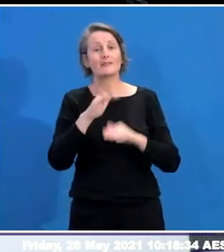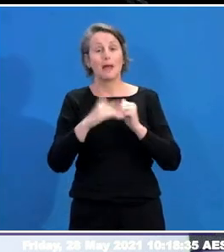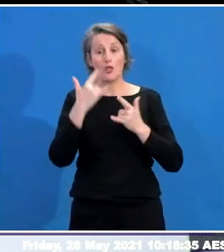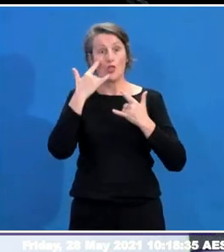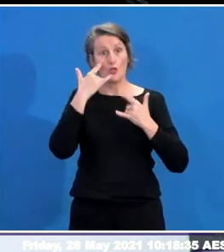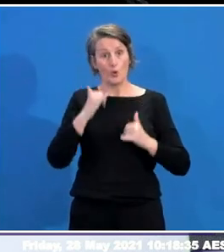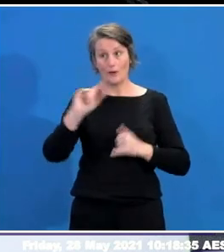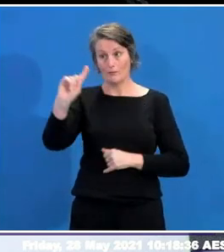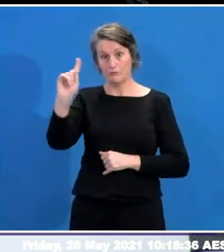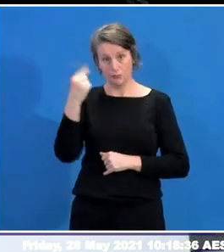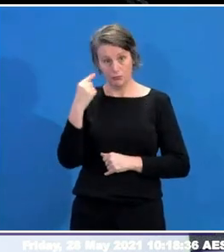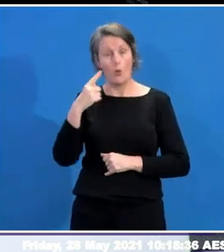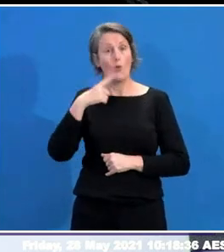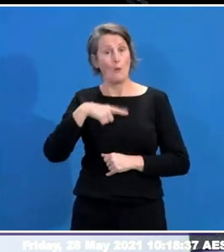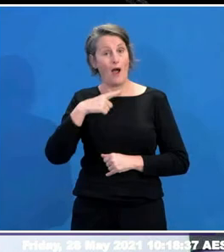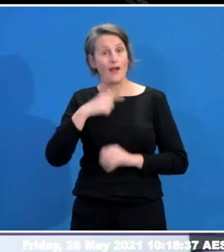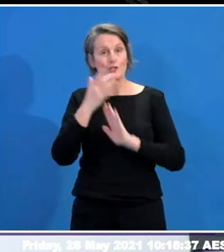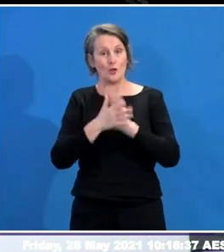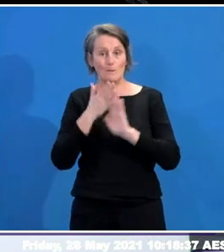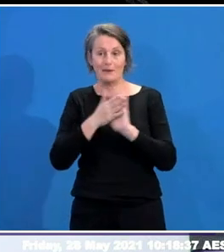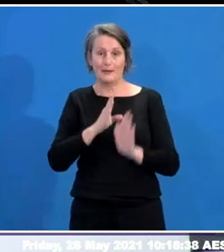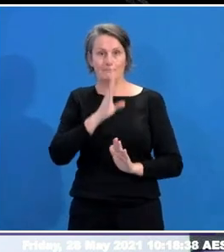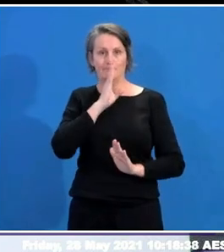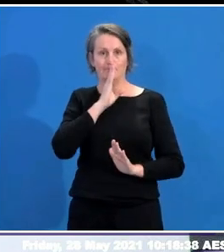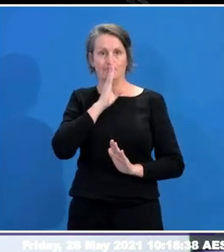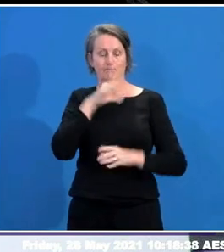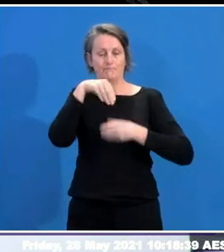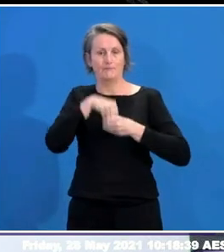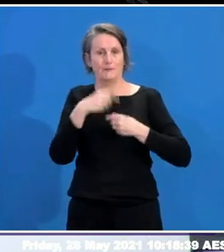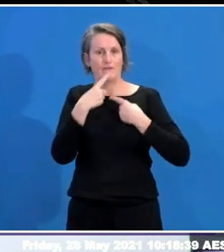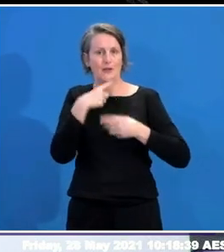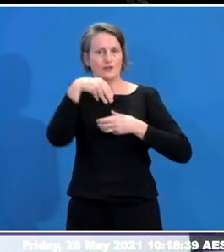in order to attract what is now known as client legal privilege -- MR DUGGAN: Yes.